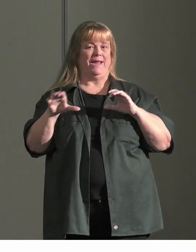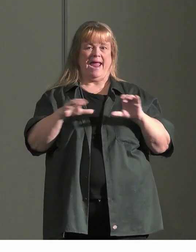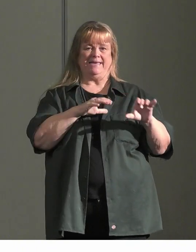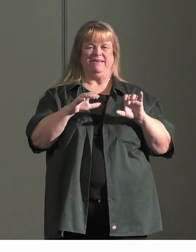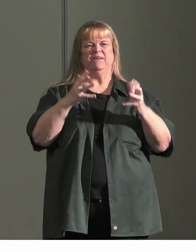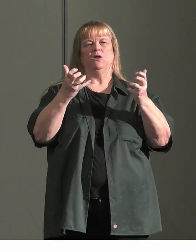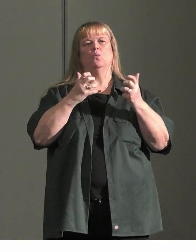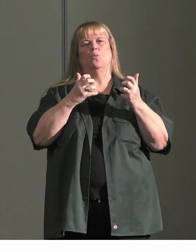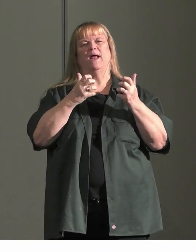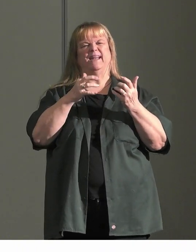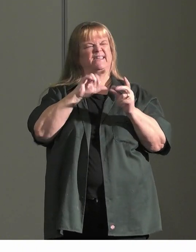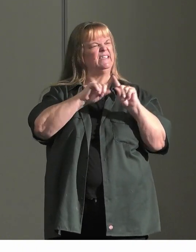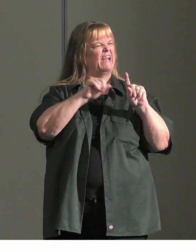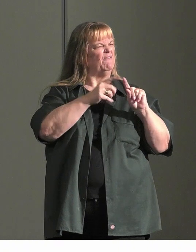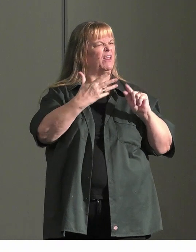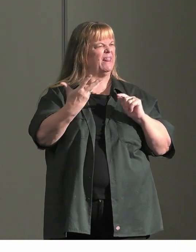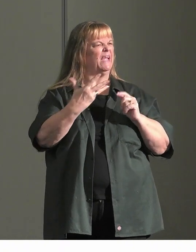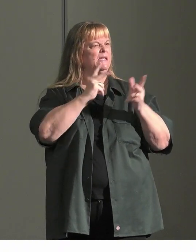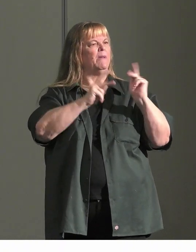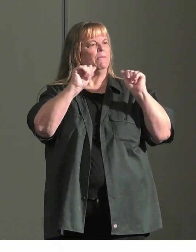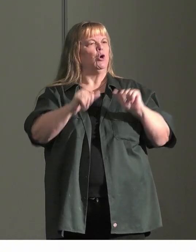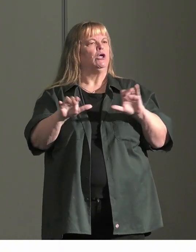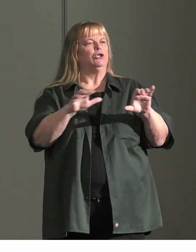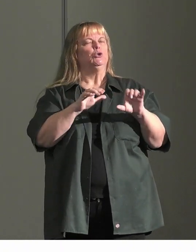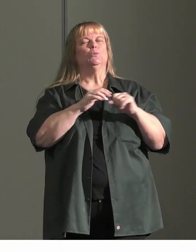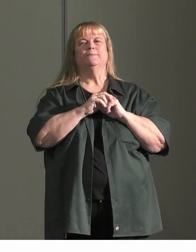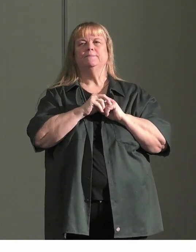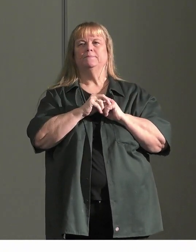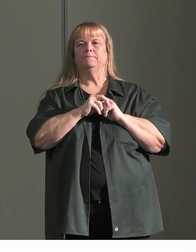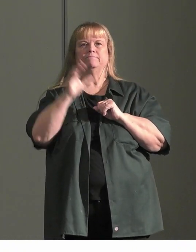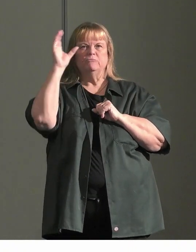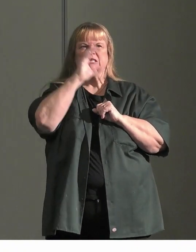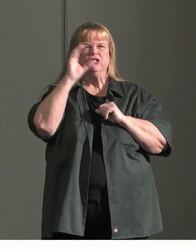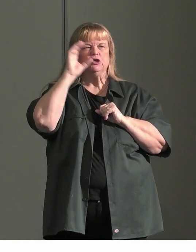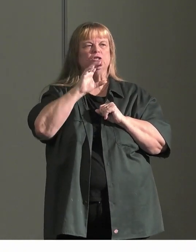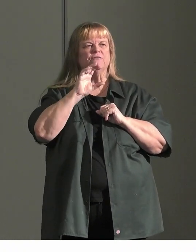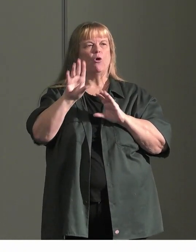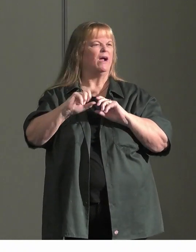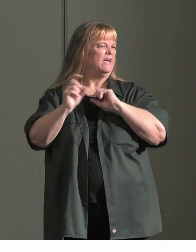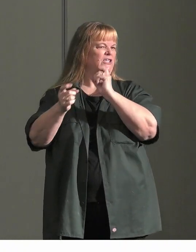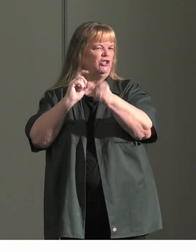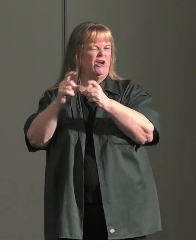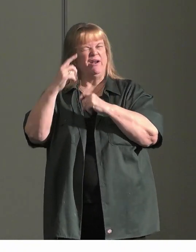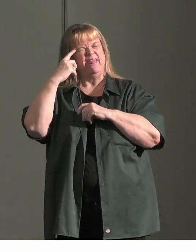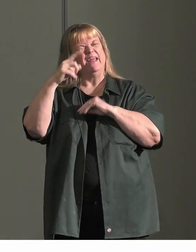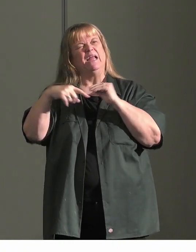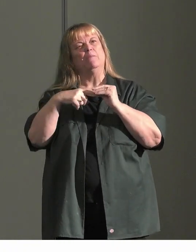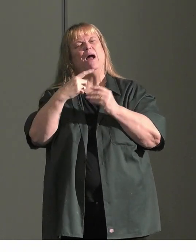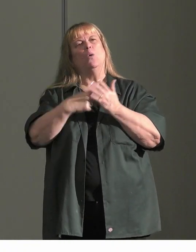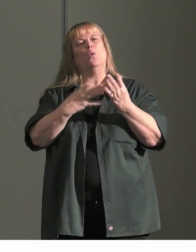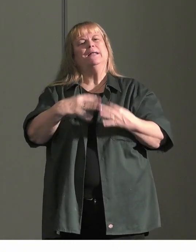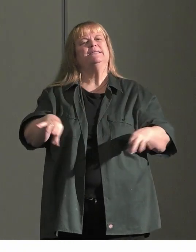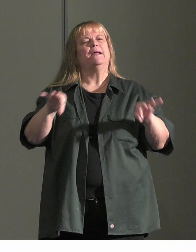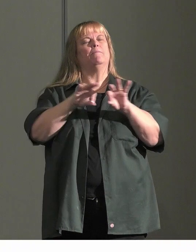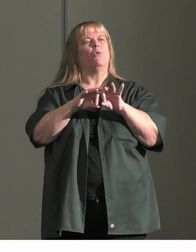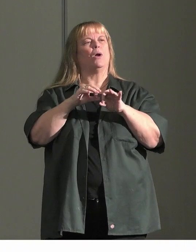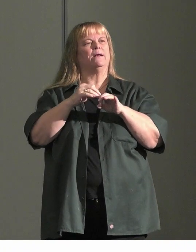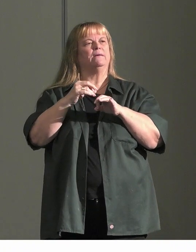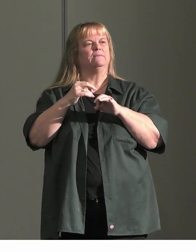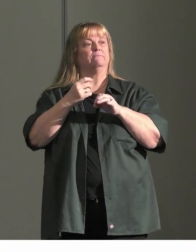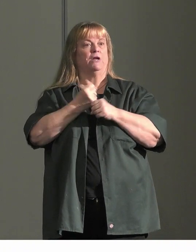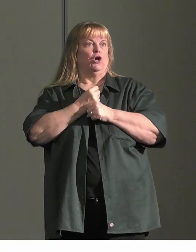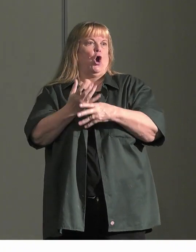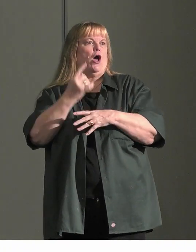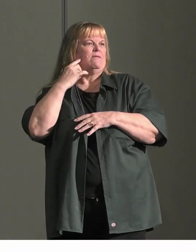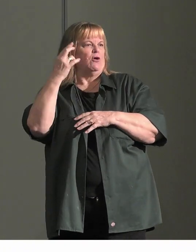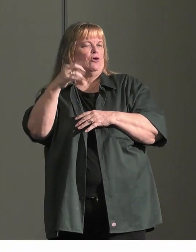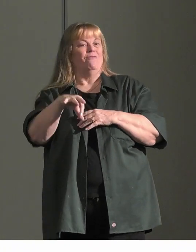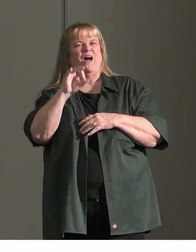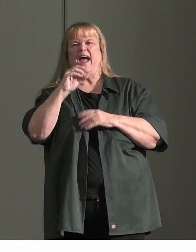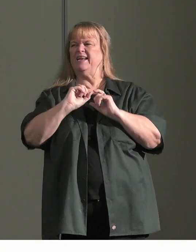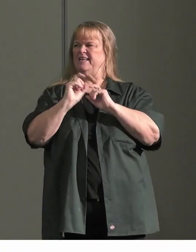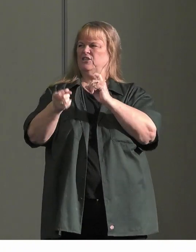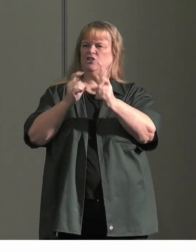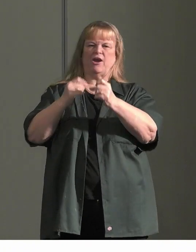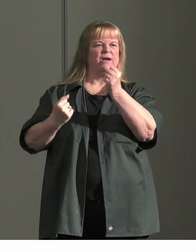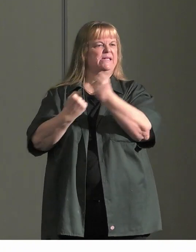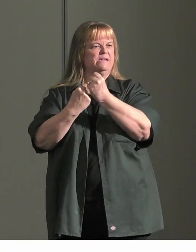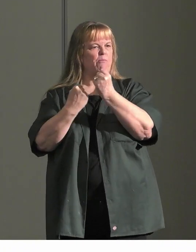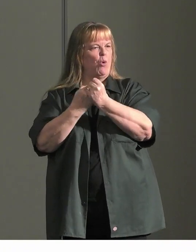a different things folks could do. Search for a charity and find a charity that supports the cause